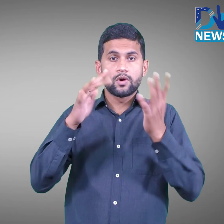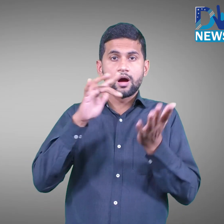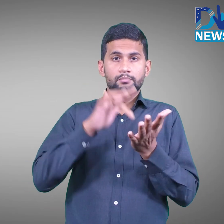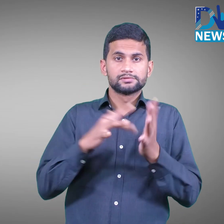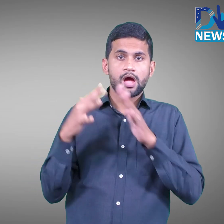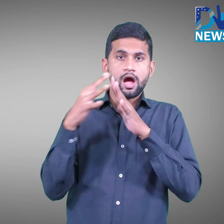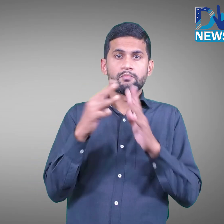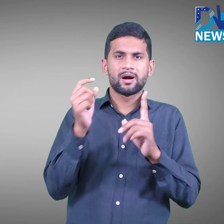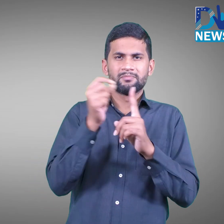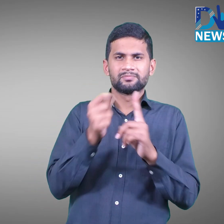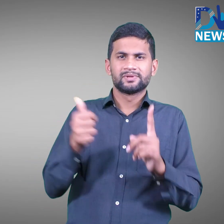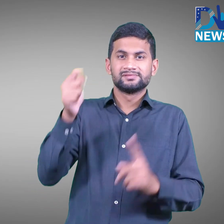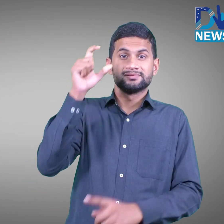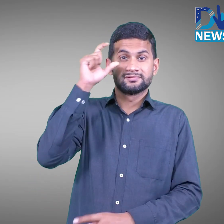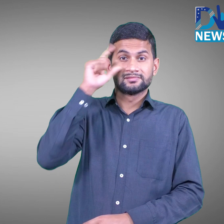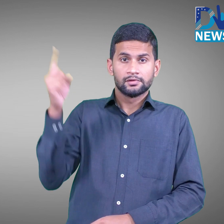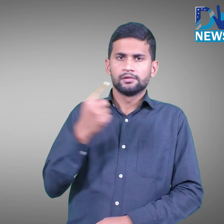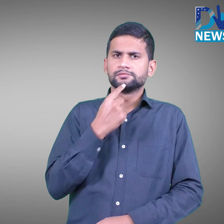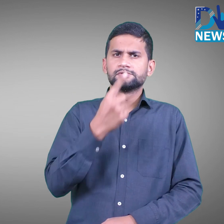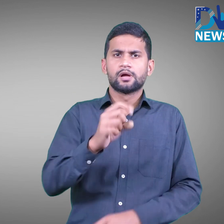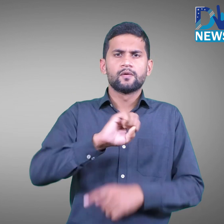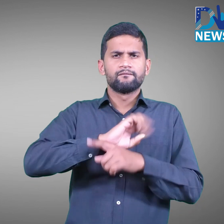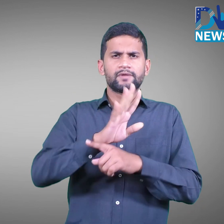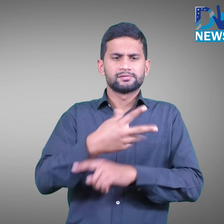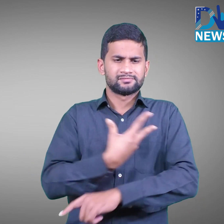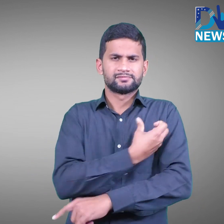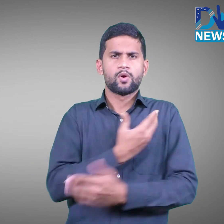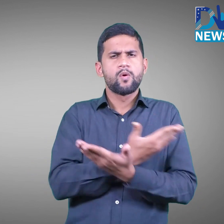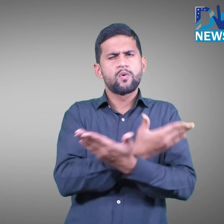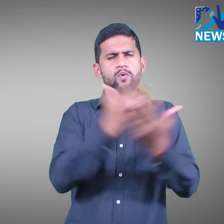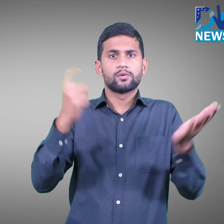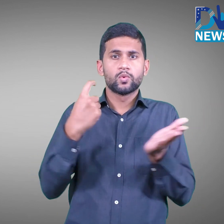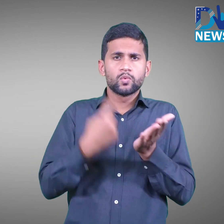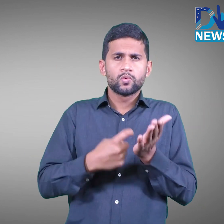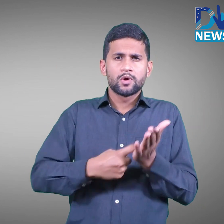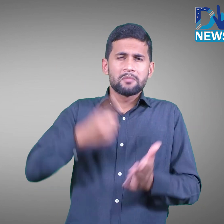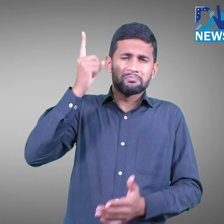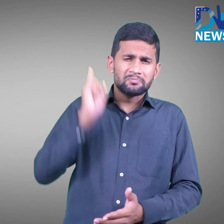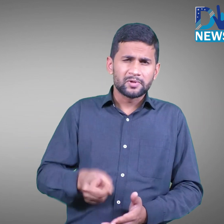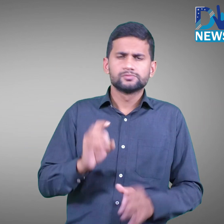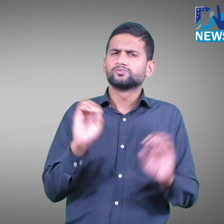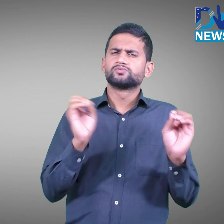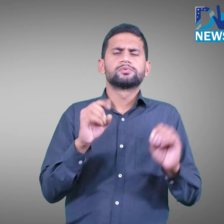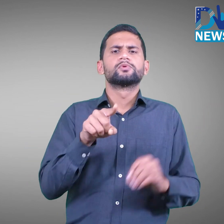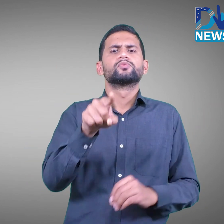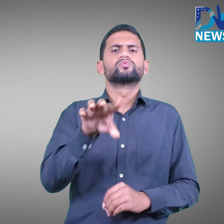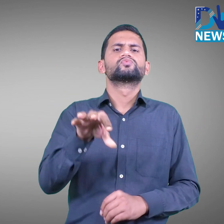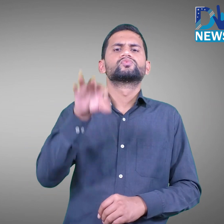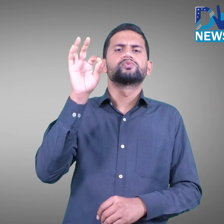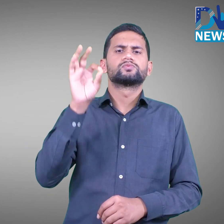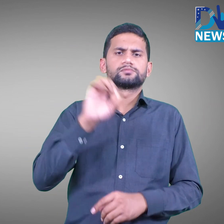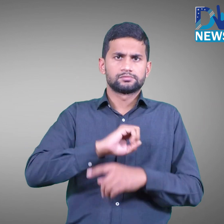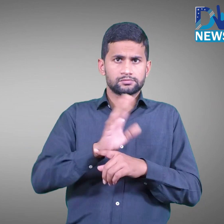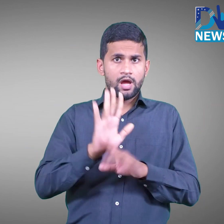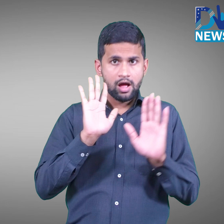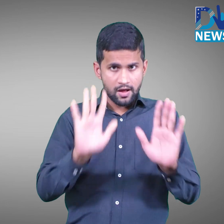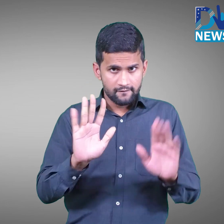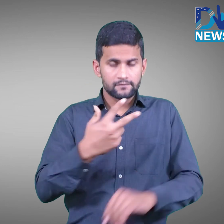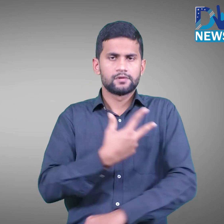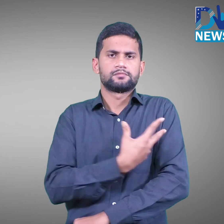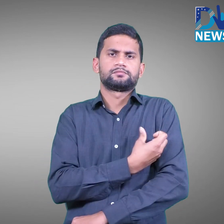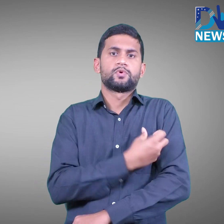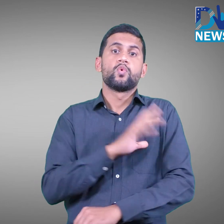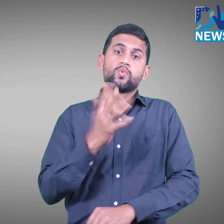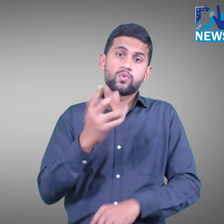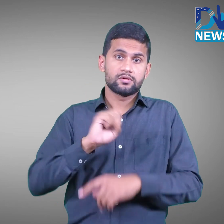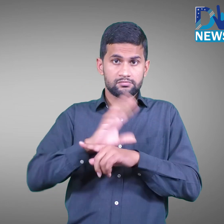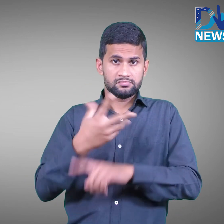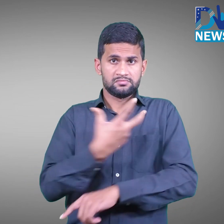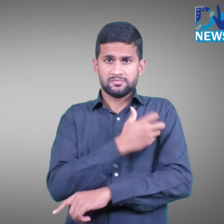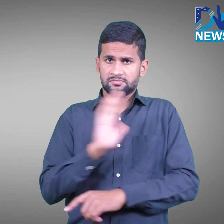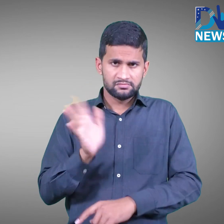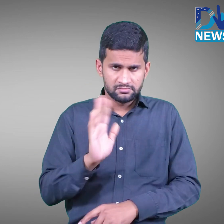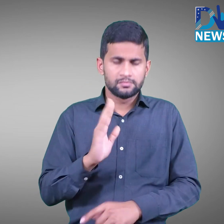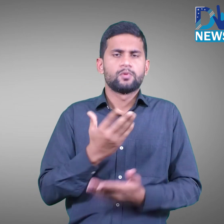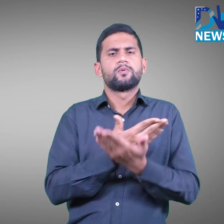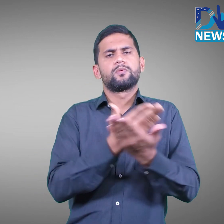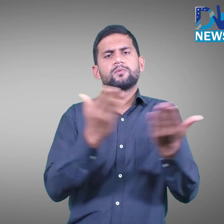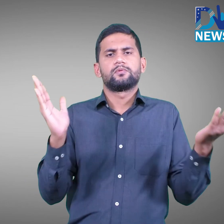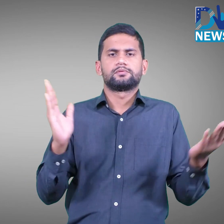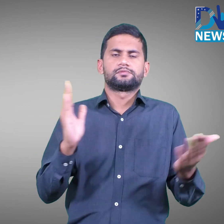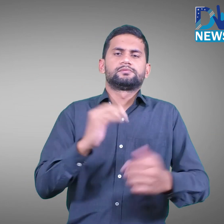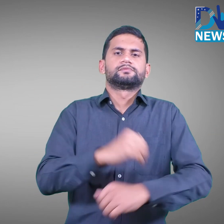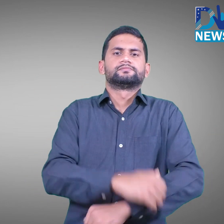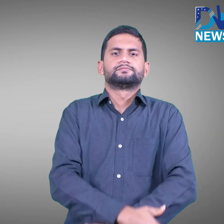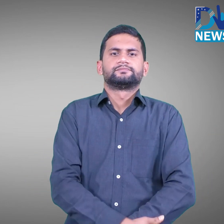Coronavirus vaccination in US will not be mandatory: Biden